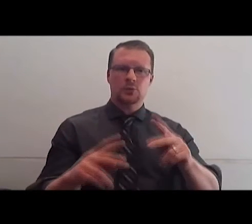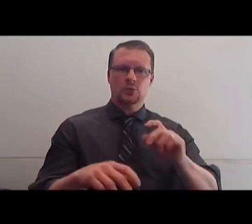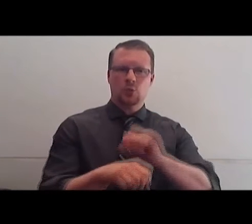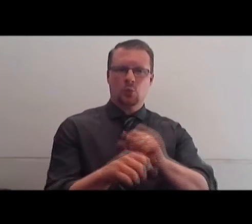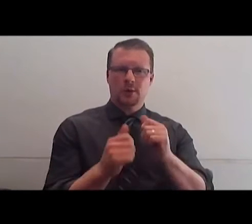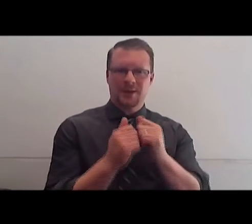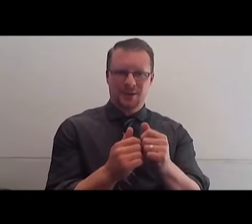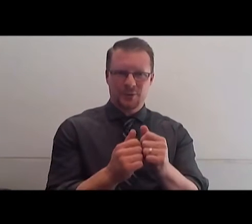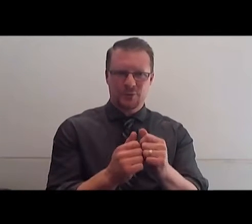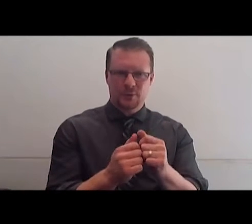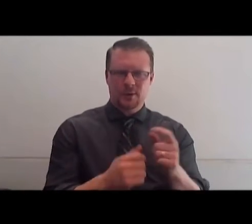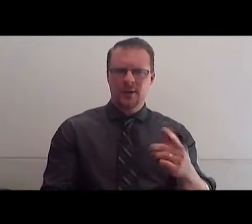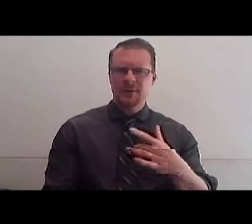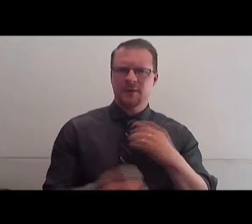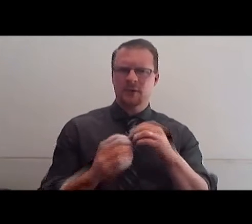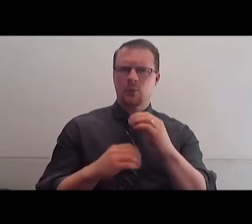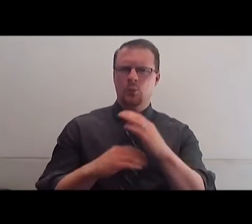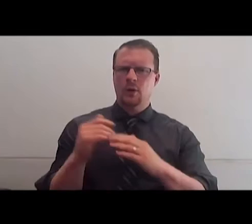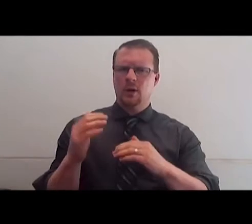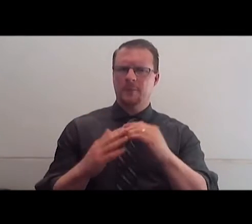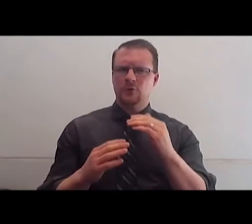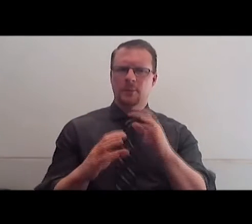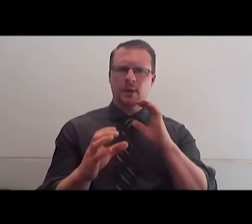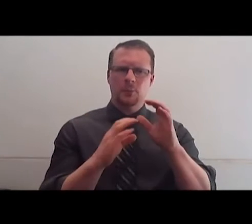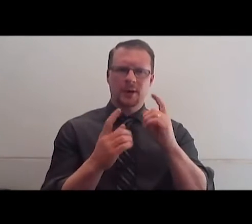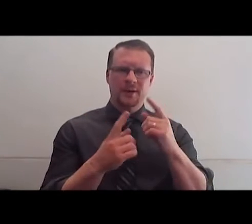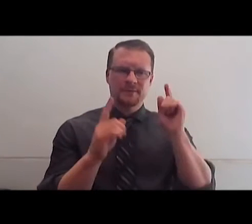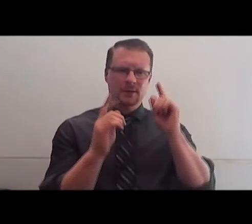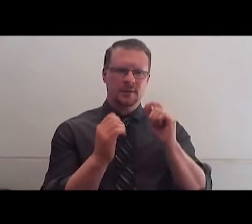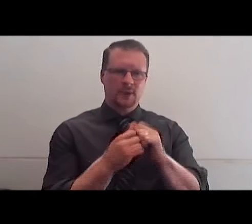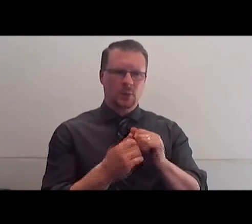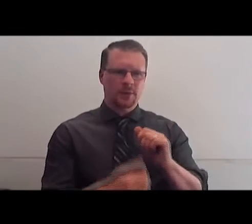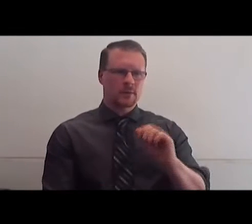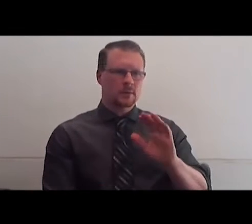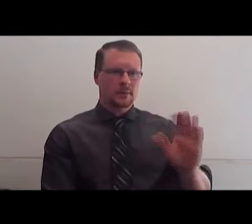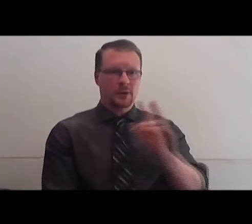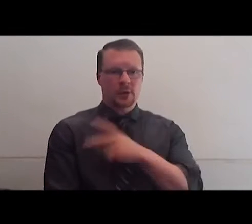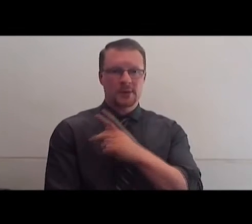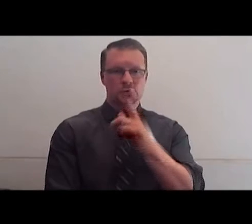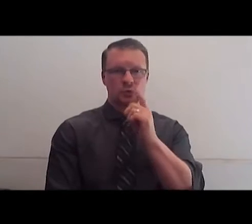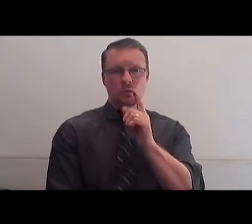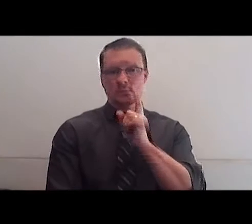Because of our opportunities to work together, they felt more comfortable communicating